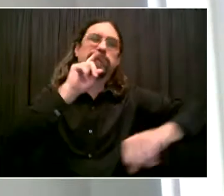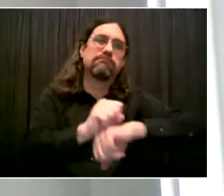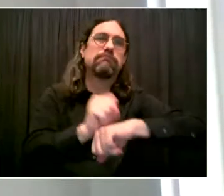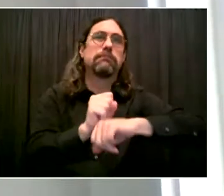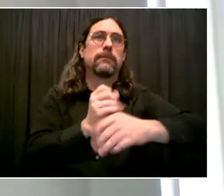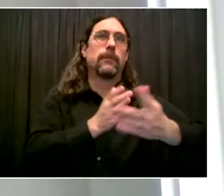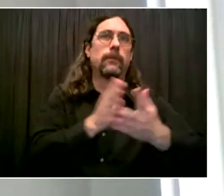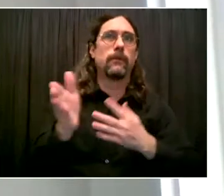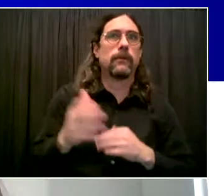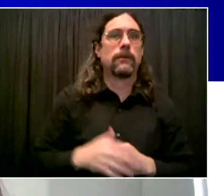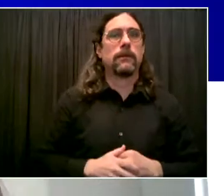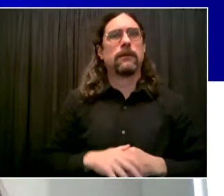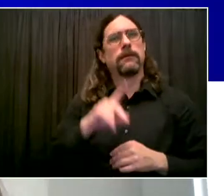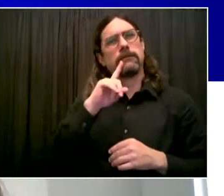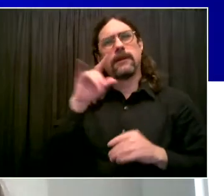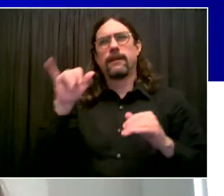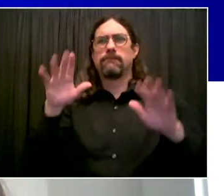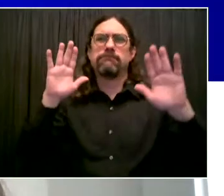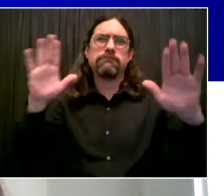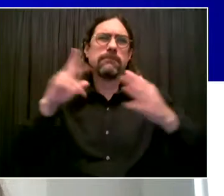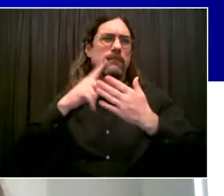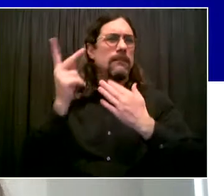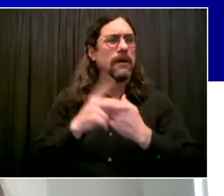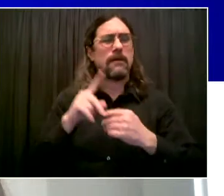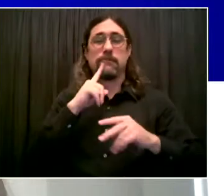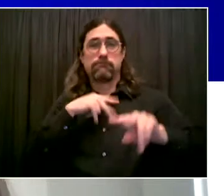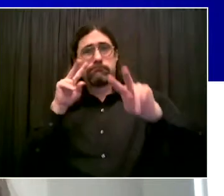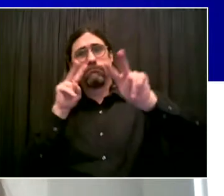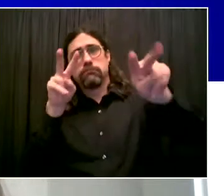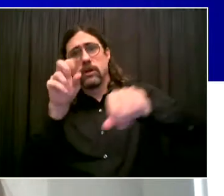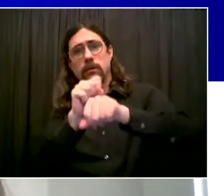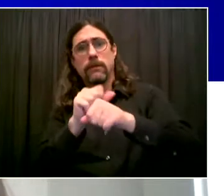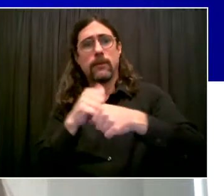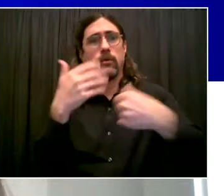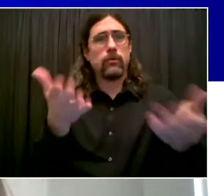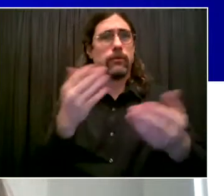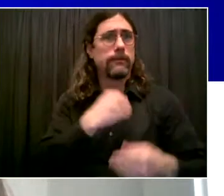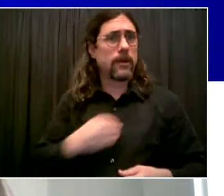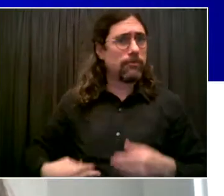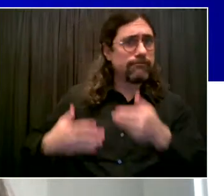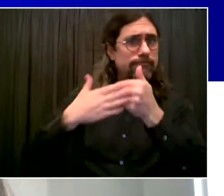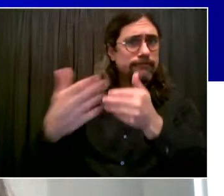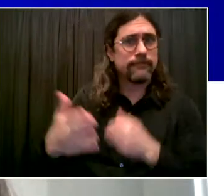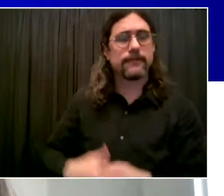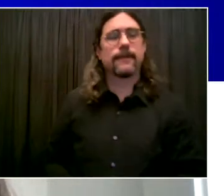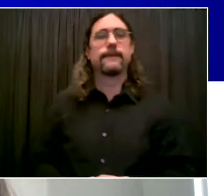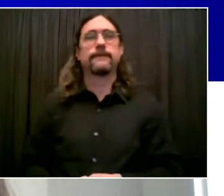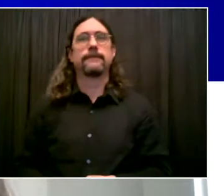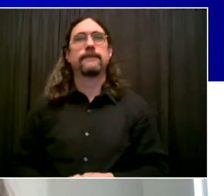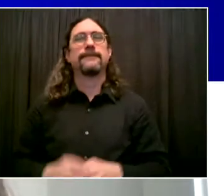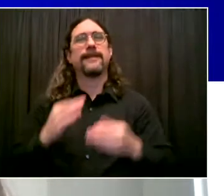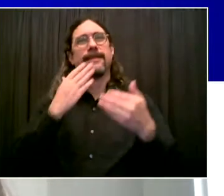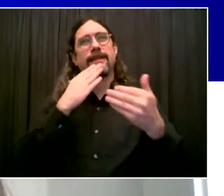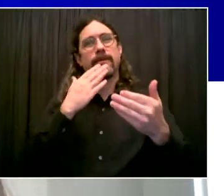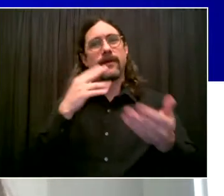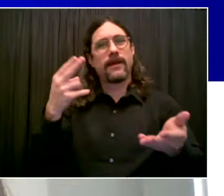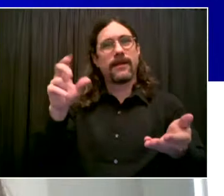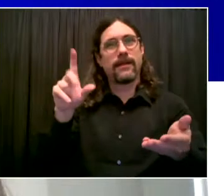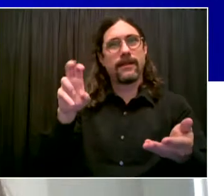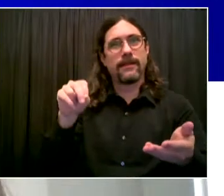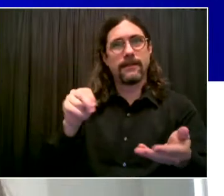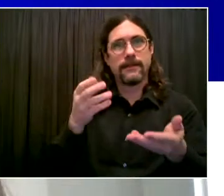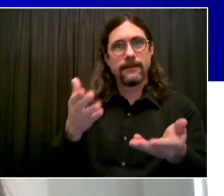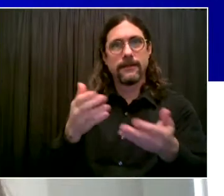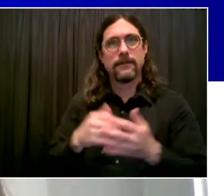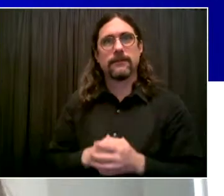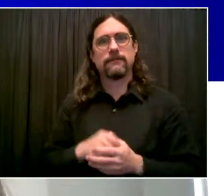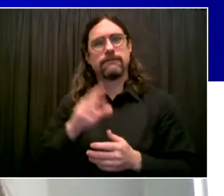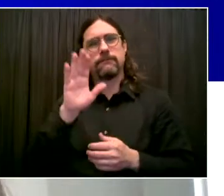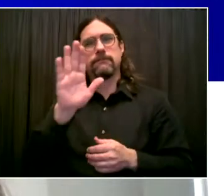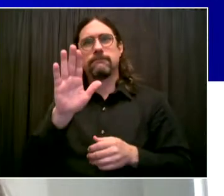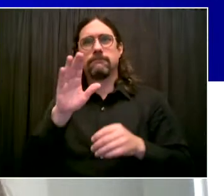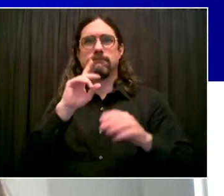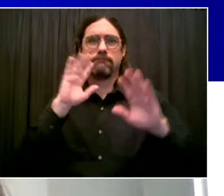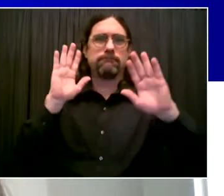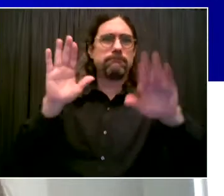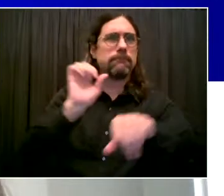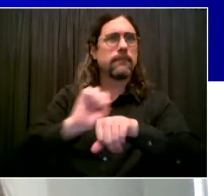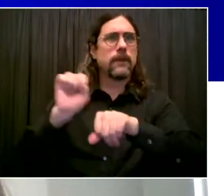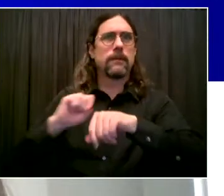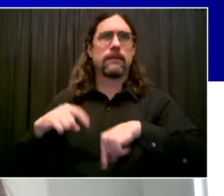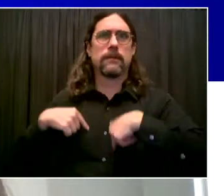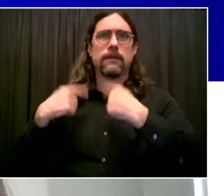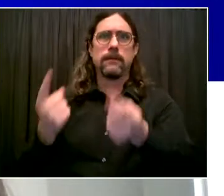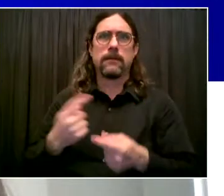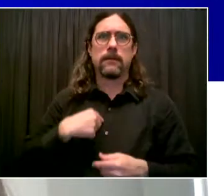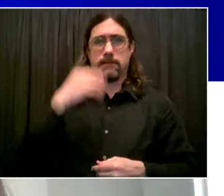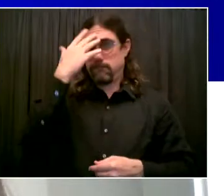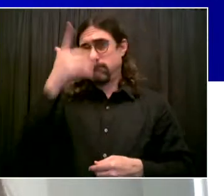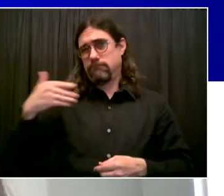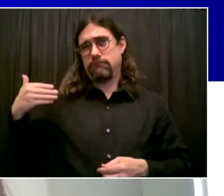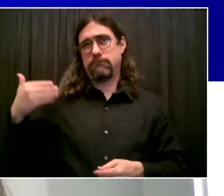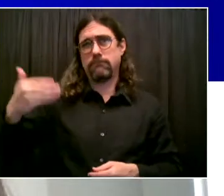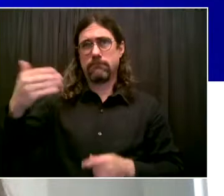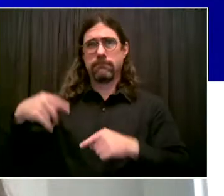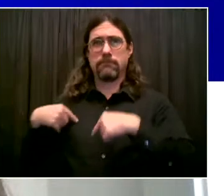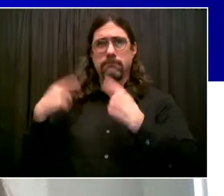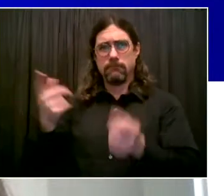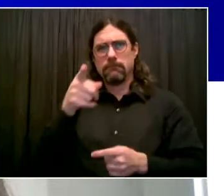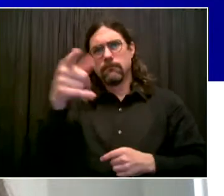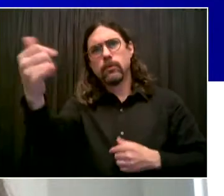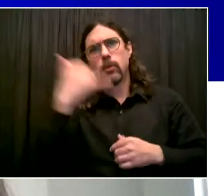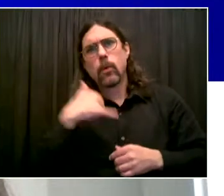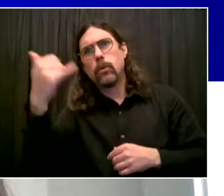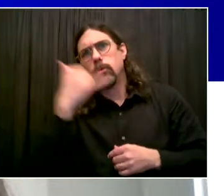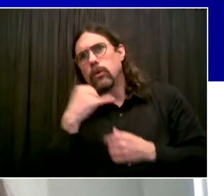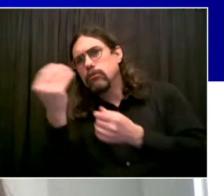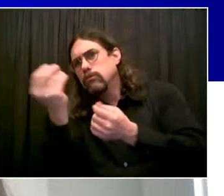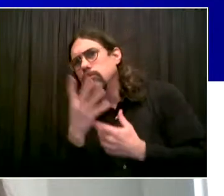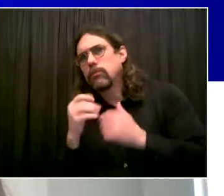ATTENTION TO